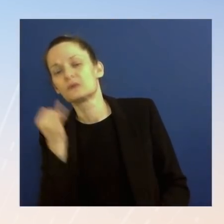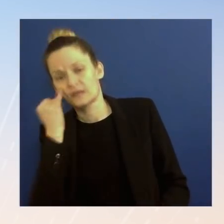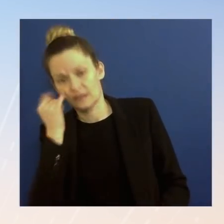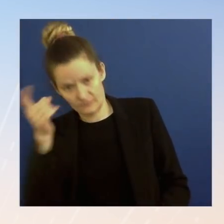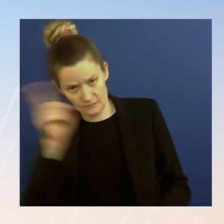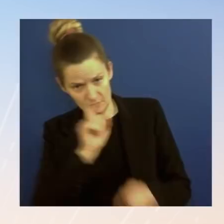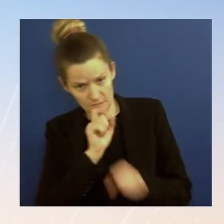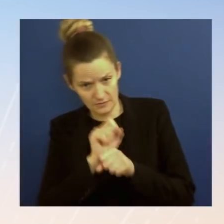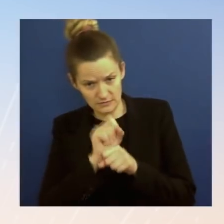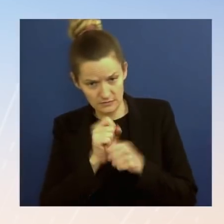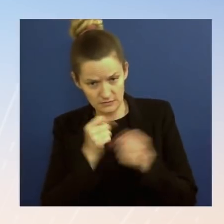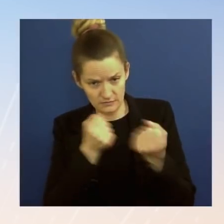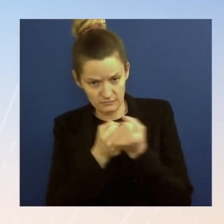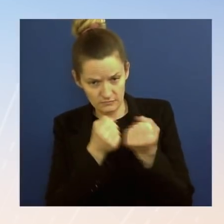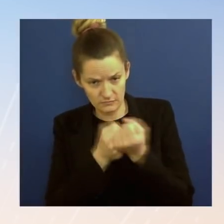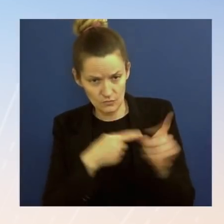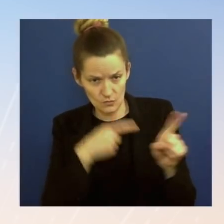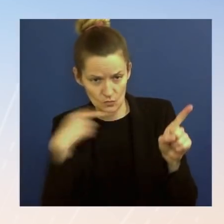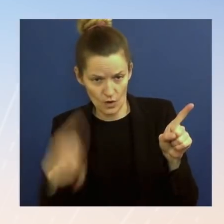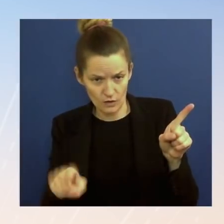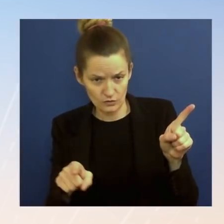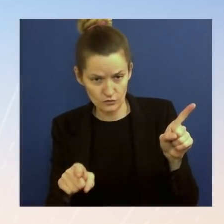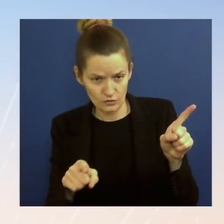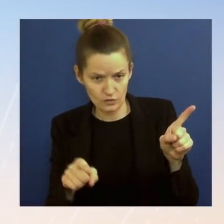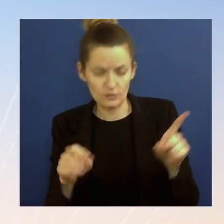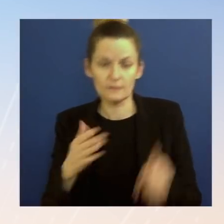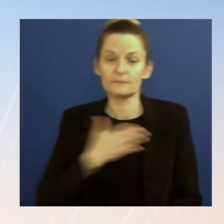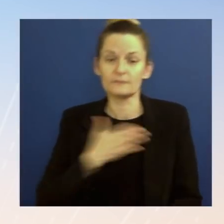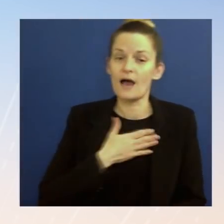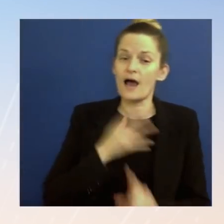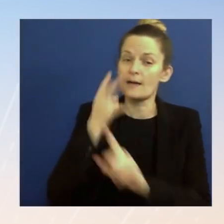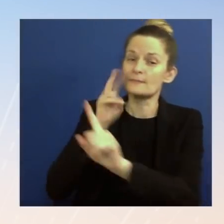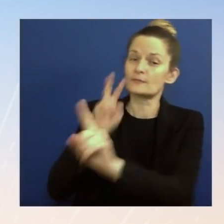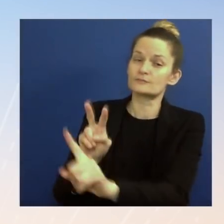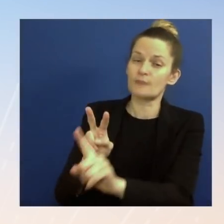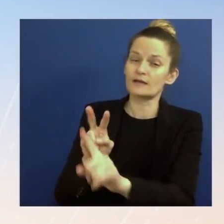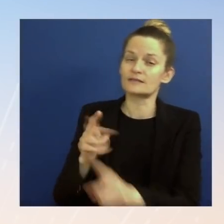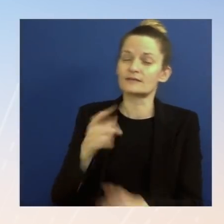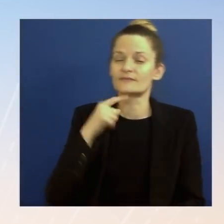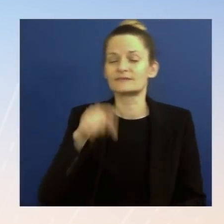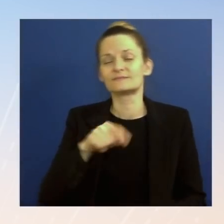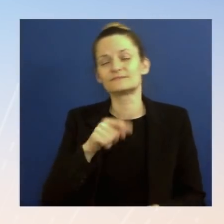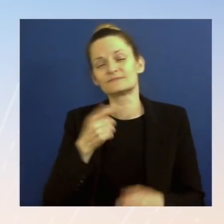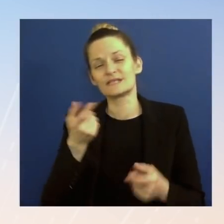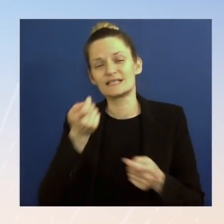I mean, Russia is invading Ukraine actively. So, I'm not -- but I'm not sure if I'm answering your question or not.